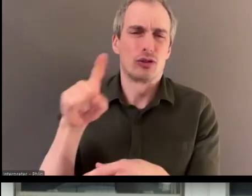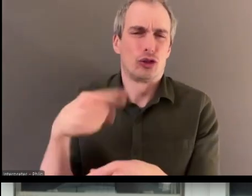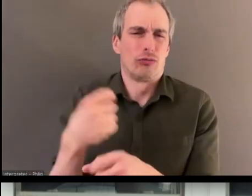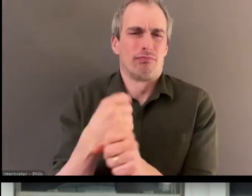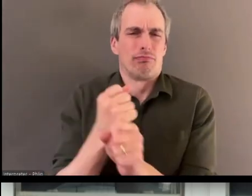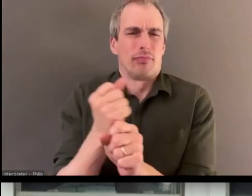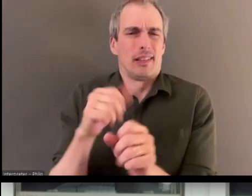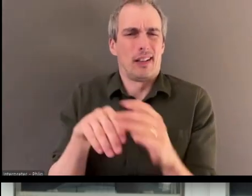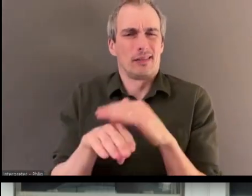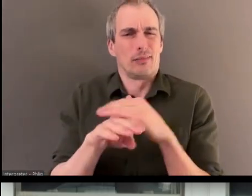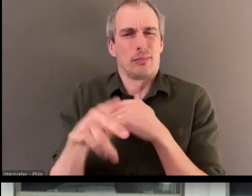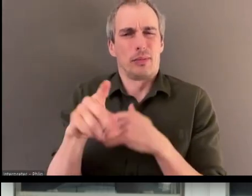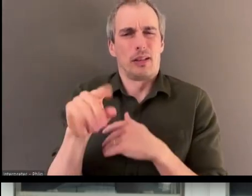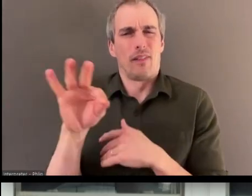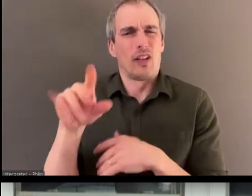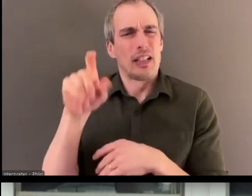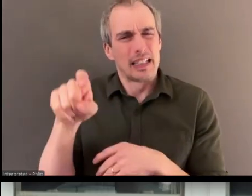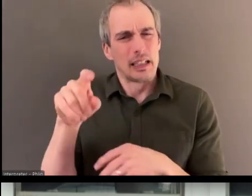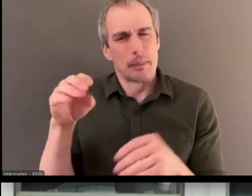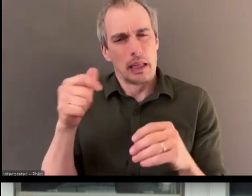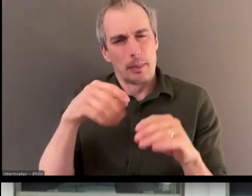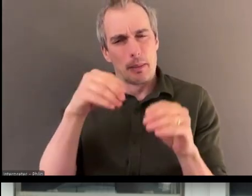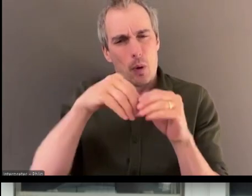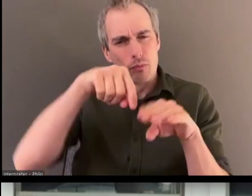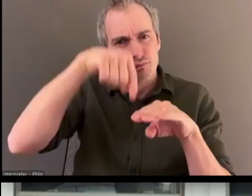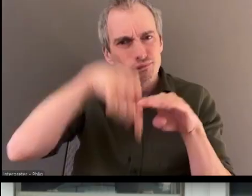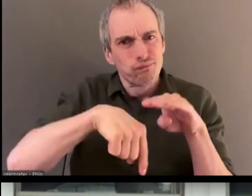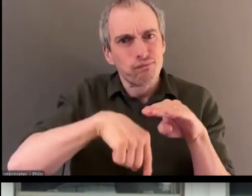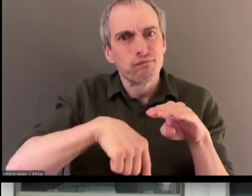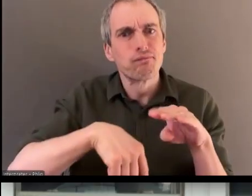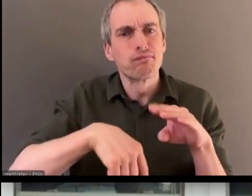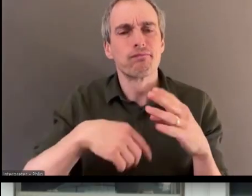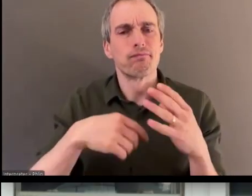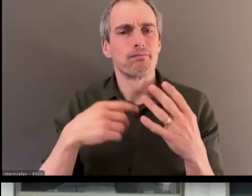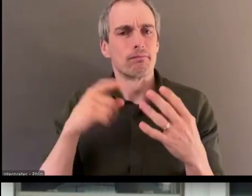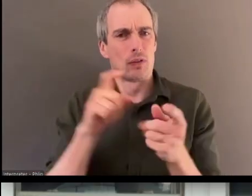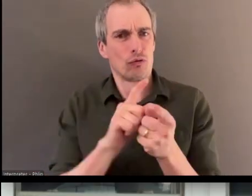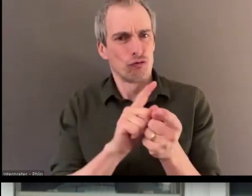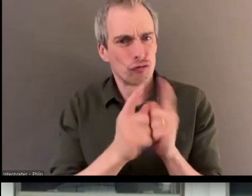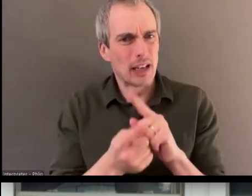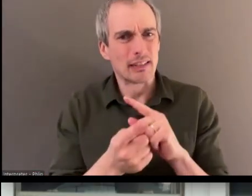And what if we translate the content of PDF into something that is accessible?